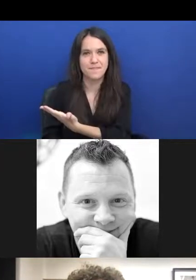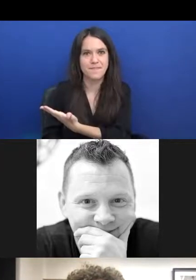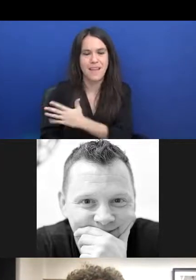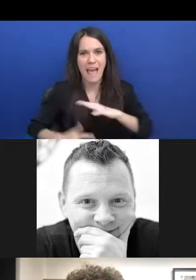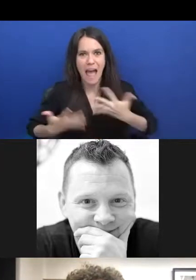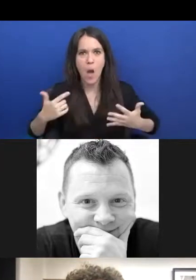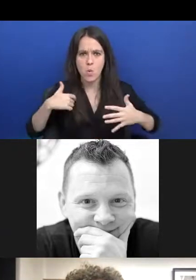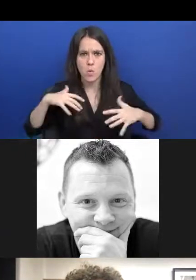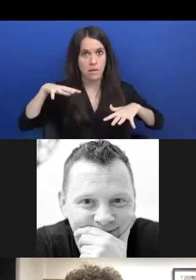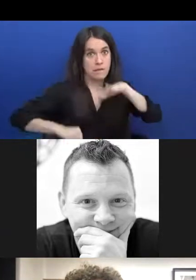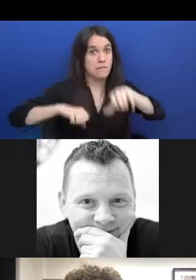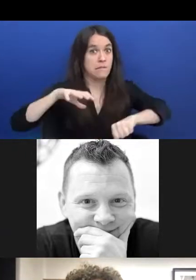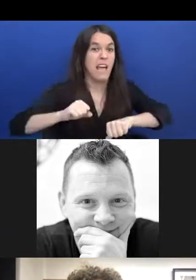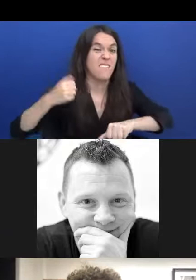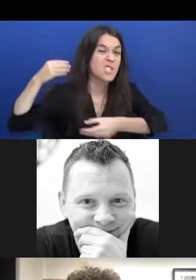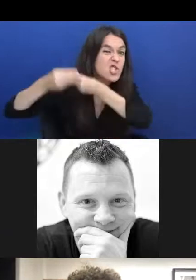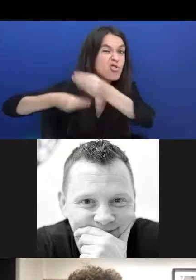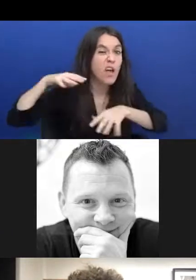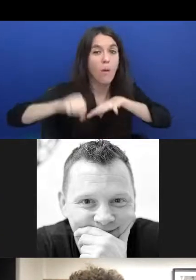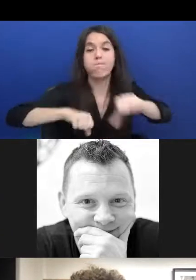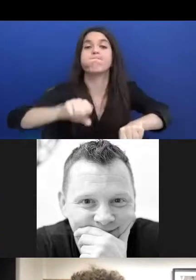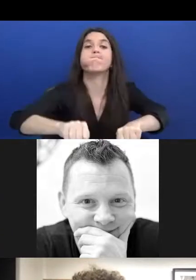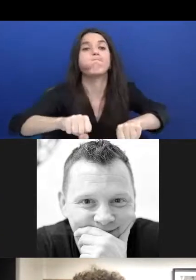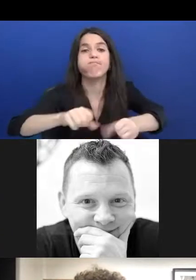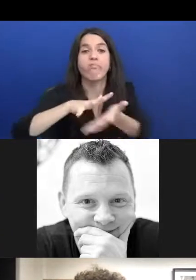I think the whole of linguistics and any other discipline we need to think about